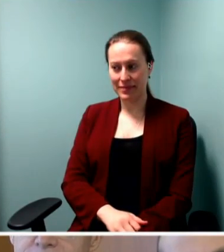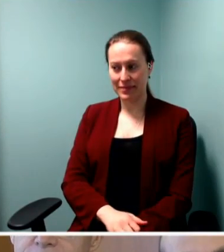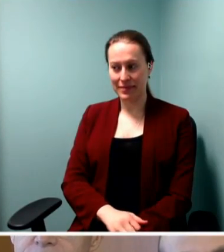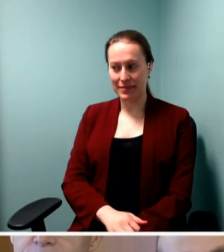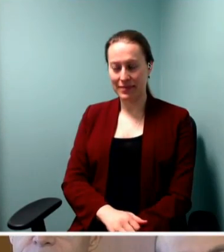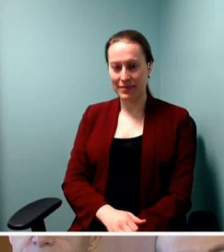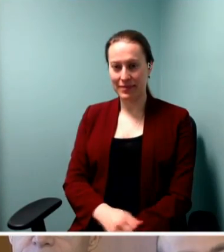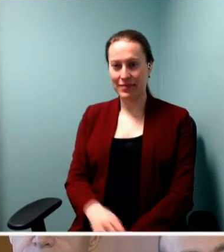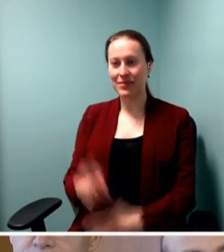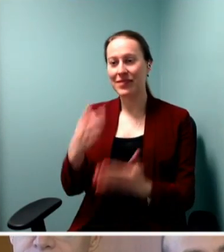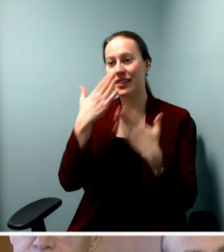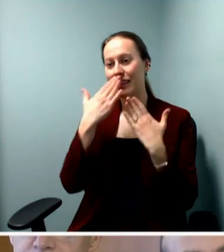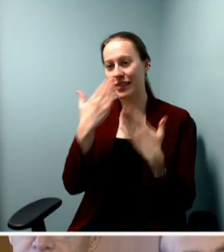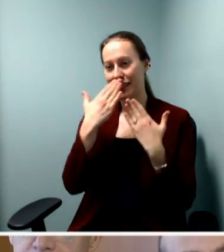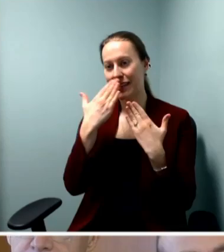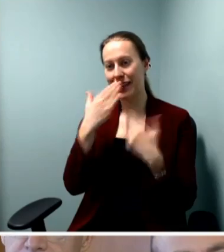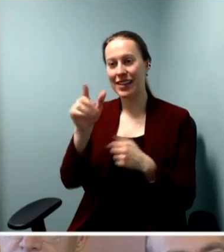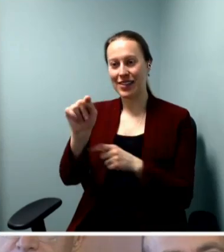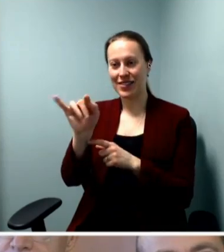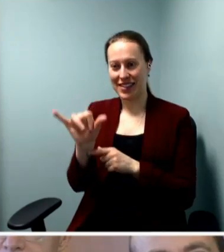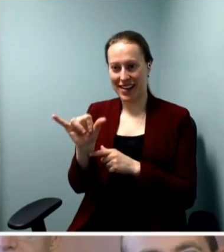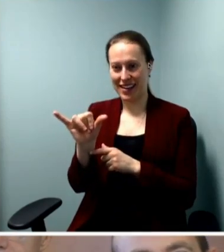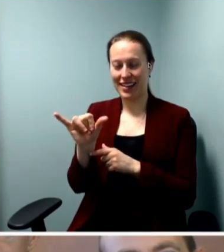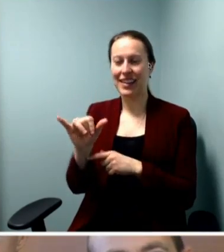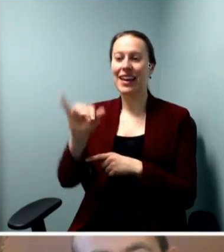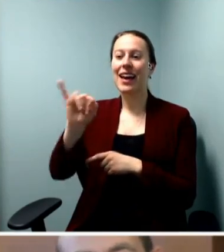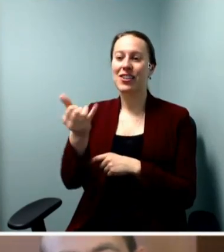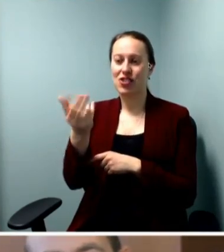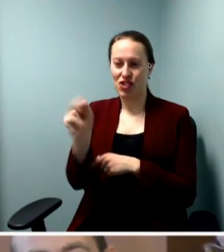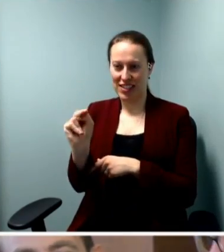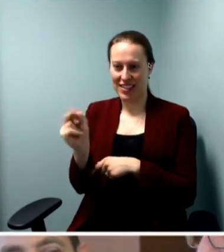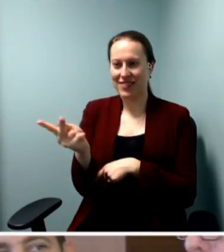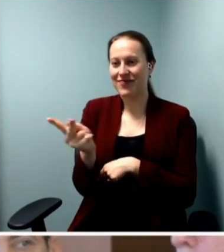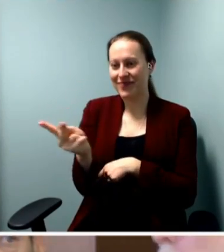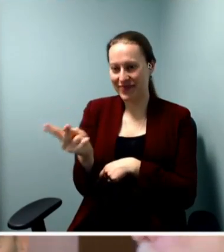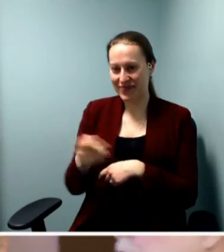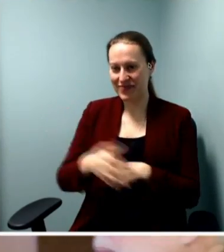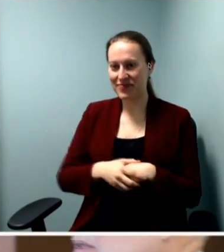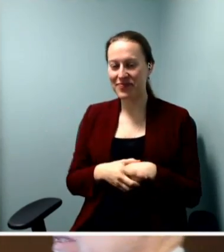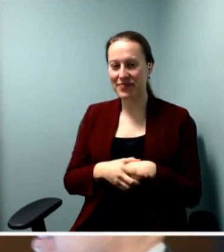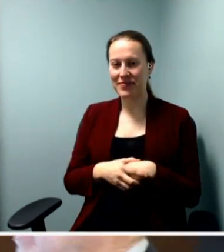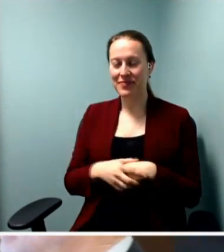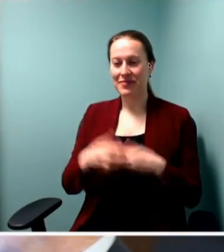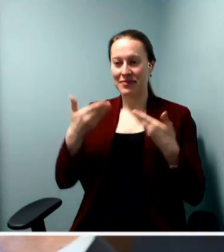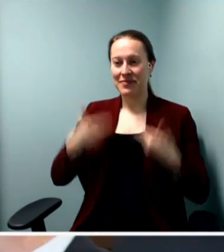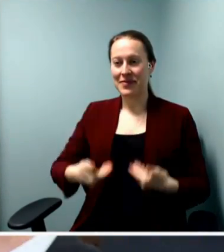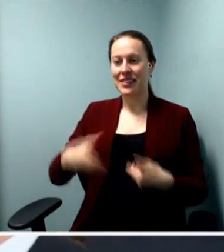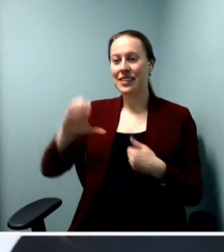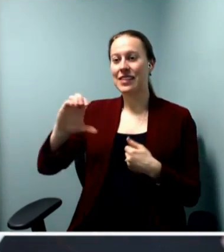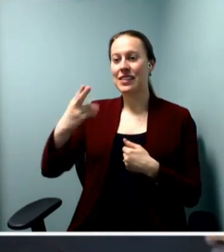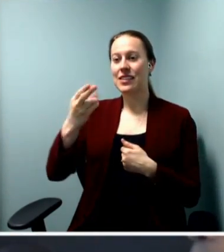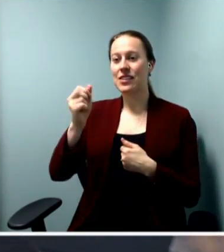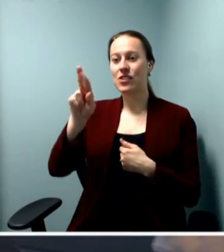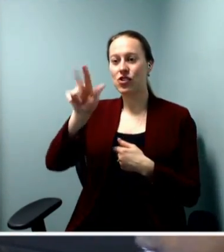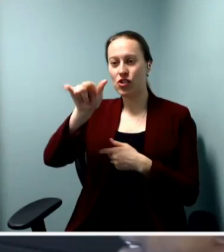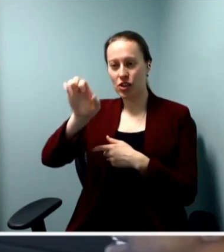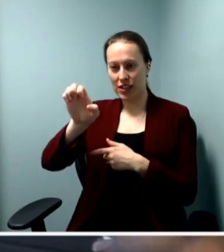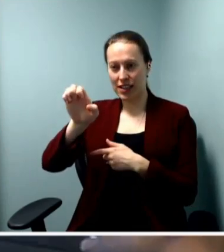Thank you, Ty. And Jean. I am Charlie Washburn, and I've got the great honor